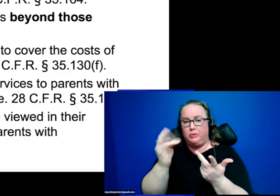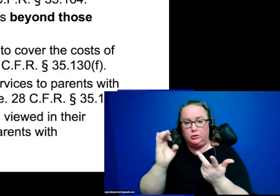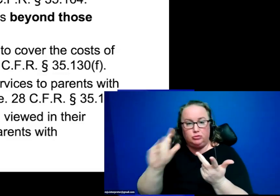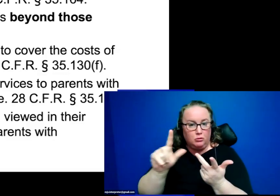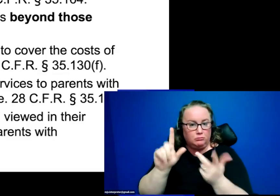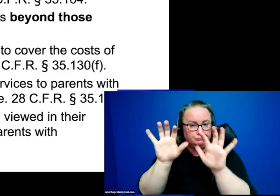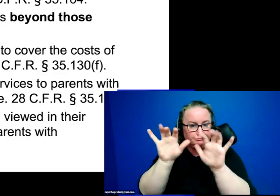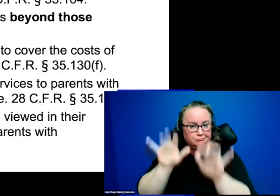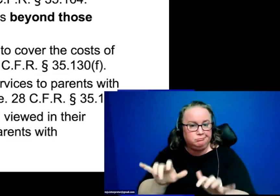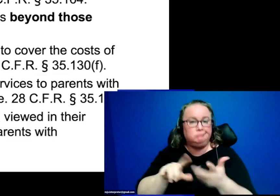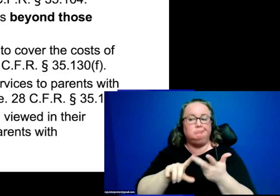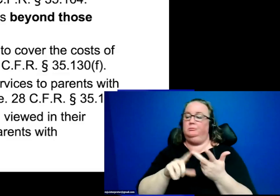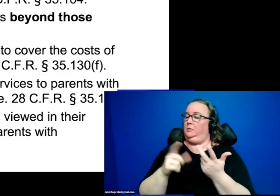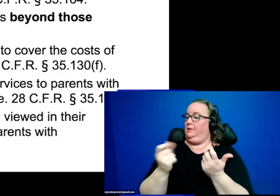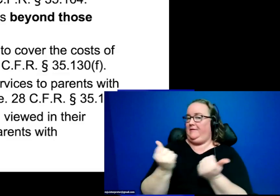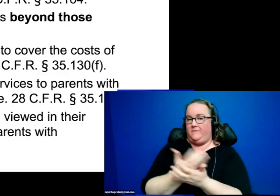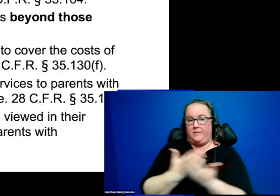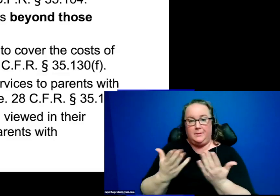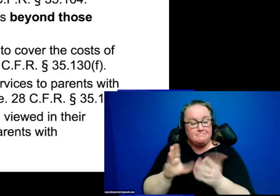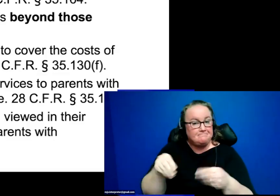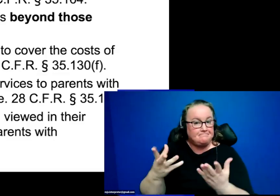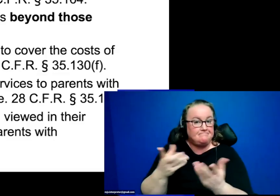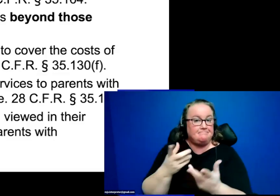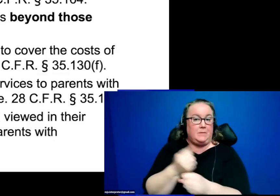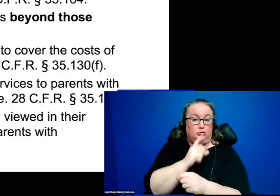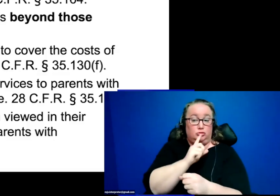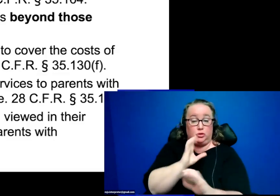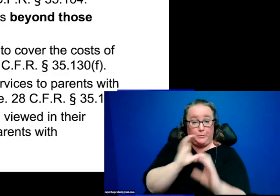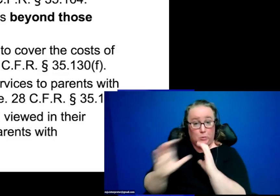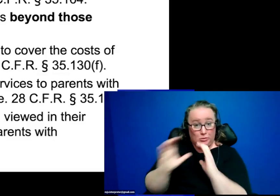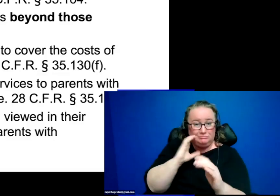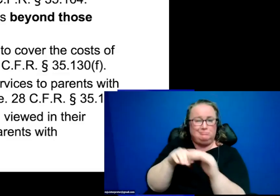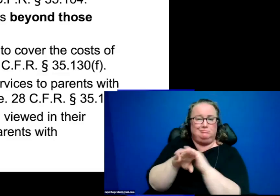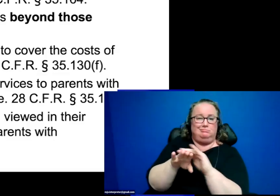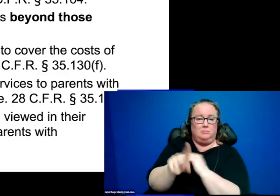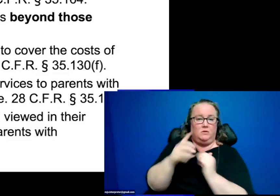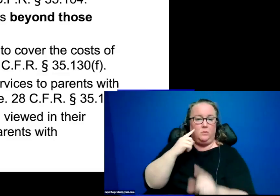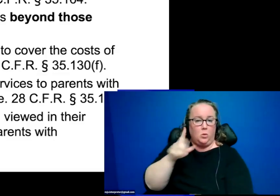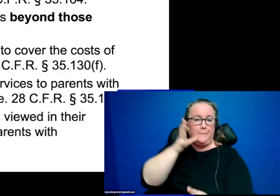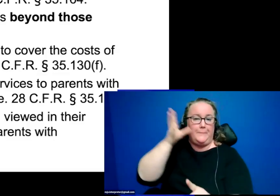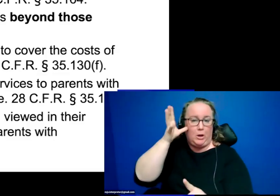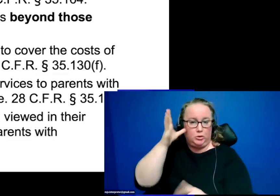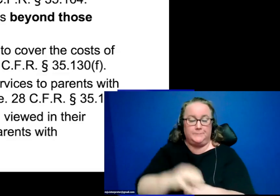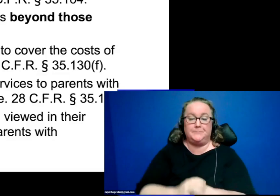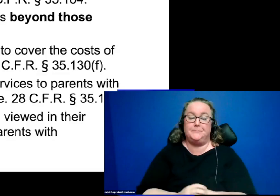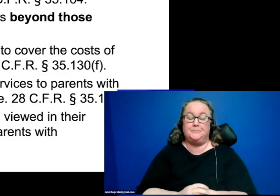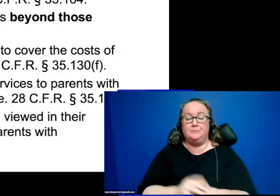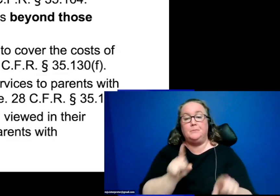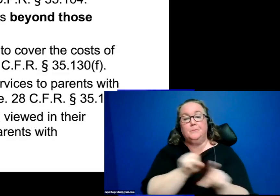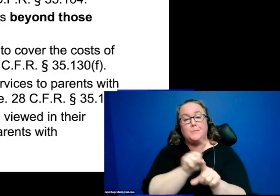anything that ensures that the communication is then accessible to the parent. In addition, it's important to